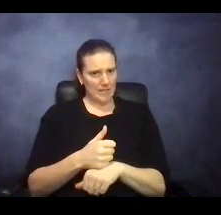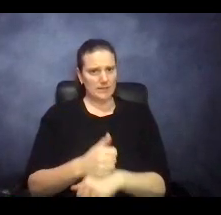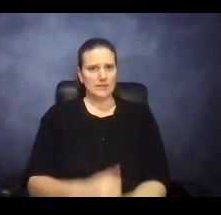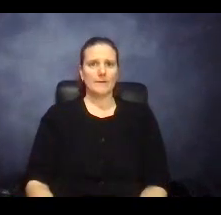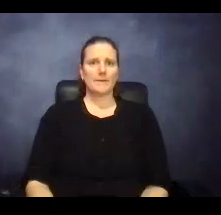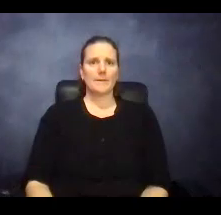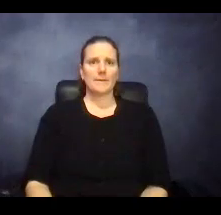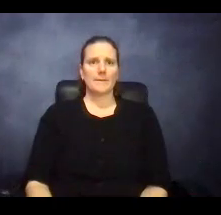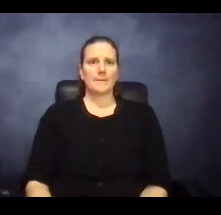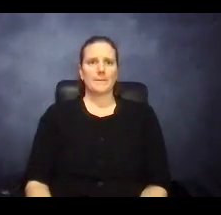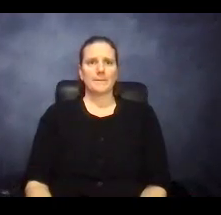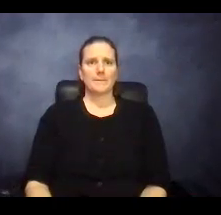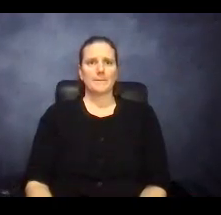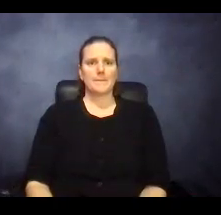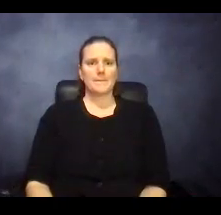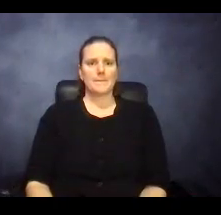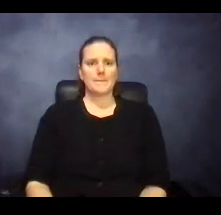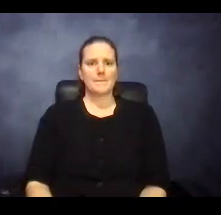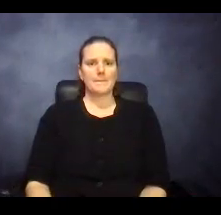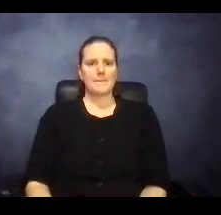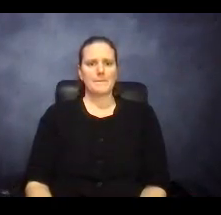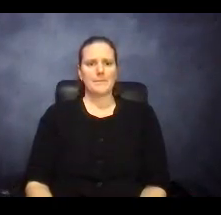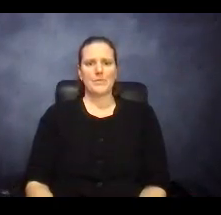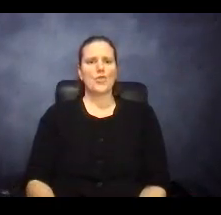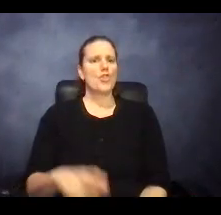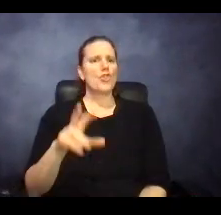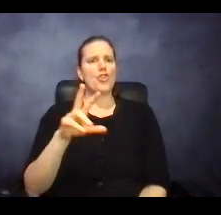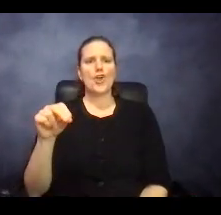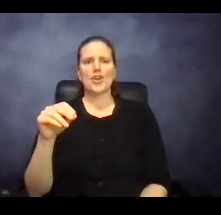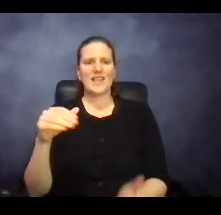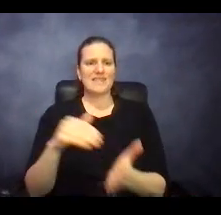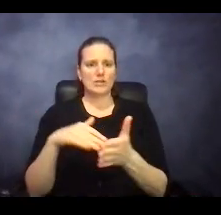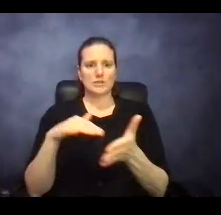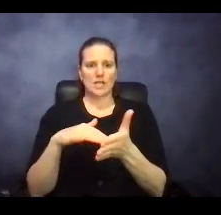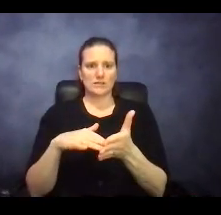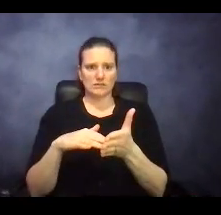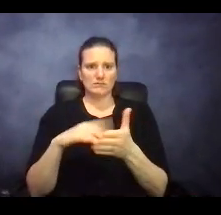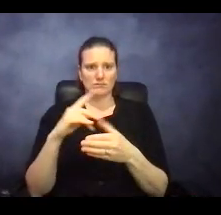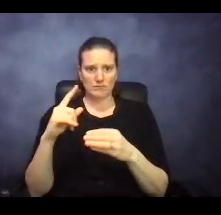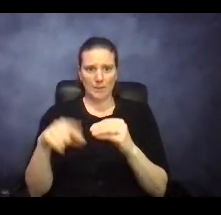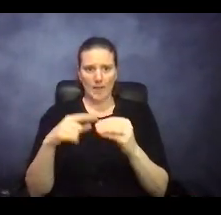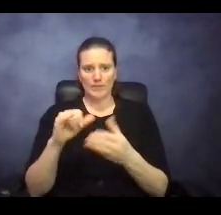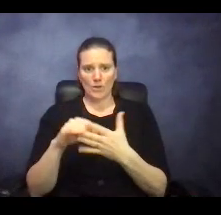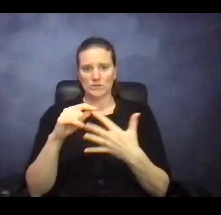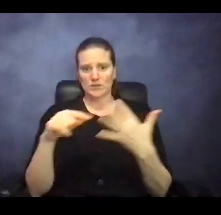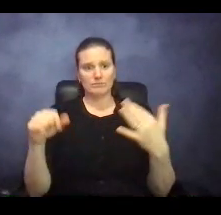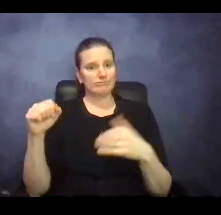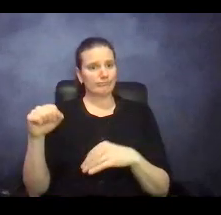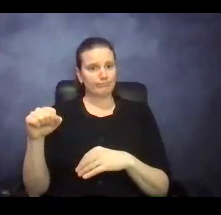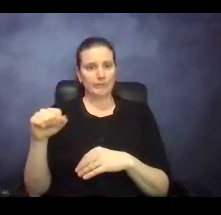I don't know, we've got 30,000 studies or something on, on these things. So yes, I would not ever recommend anything